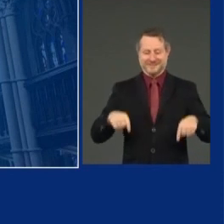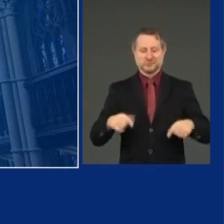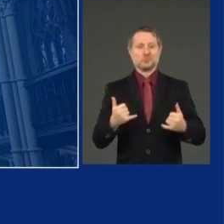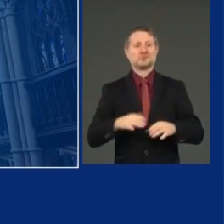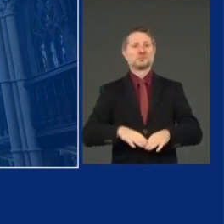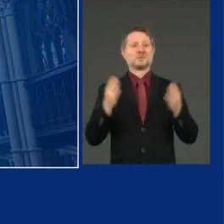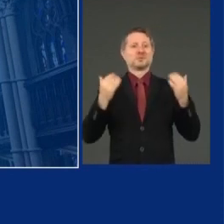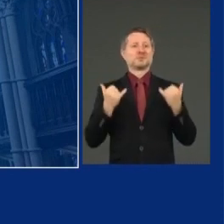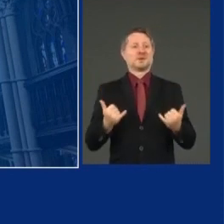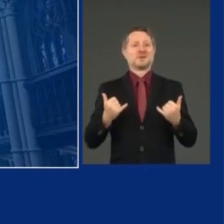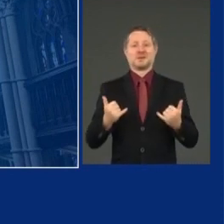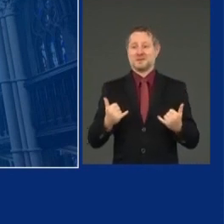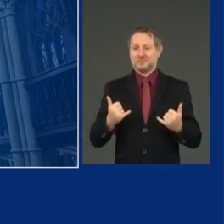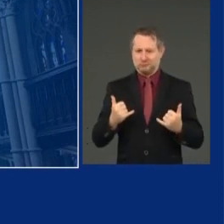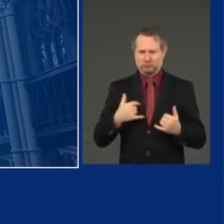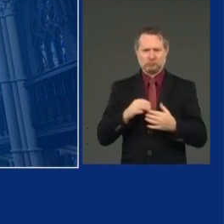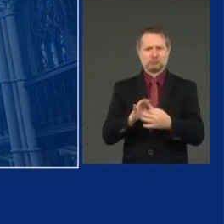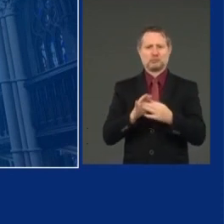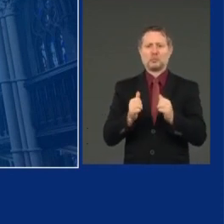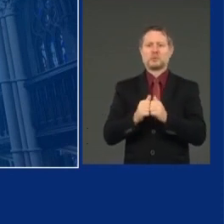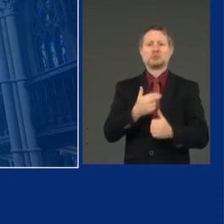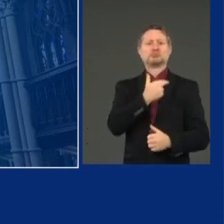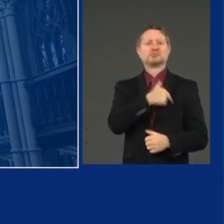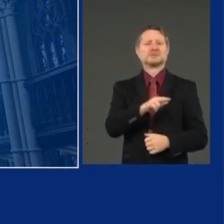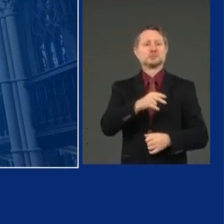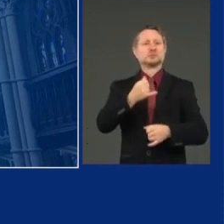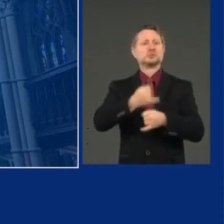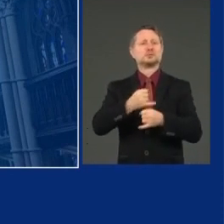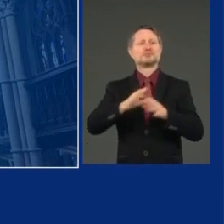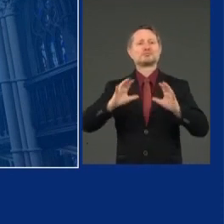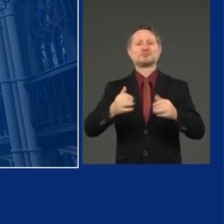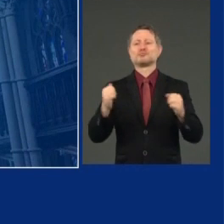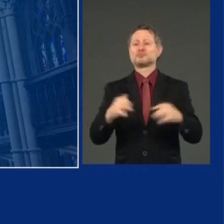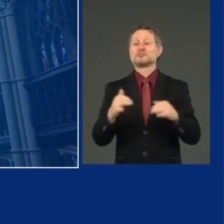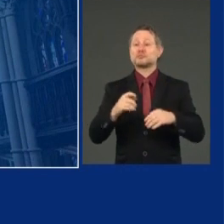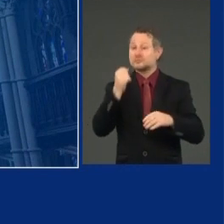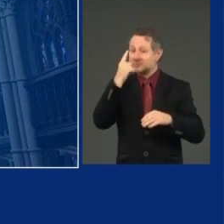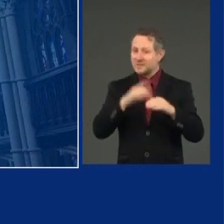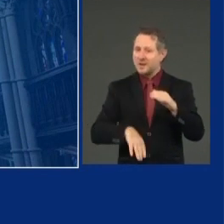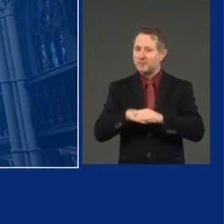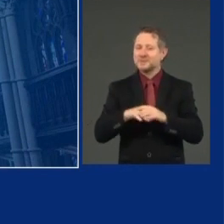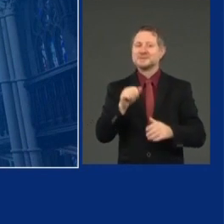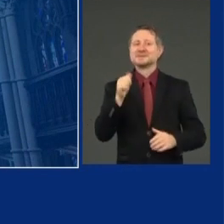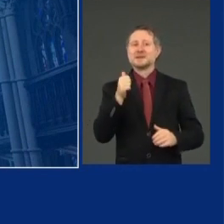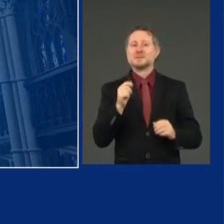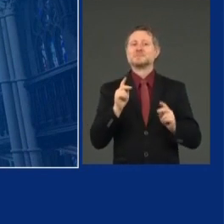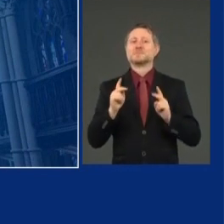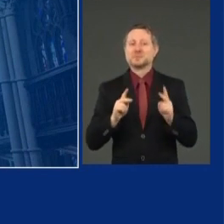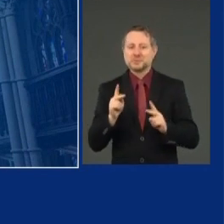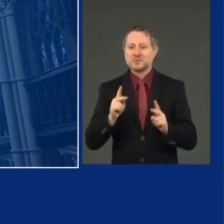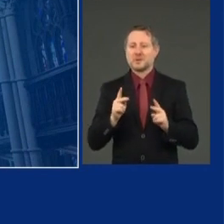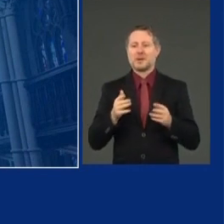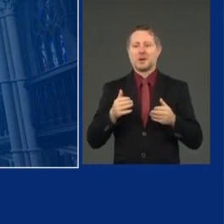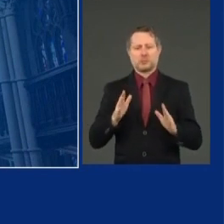WEBSITE AND FIND OUT WHERE THEIR COMMUNITY IS. CAPITAL DISTRICT WILL REOPEN TODAY. WE'RE WORKING WITH RELIGIOUS